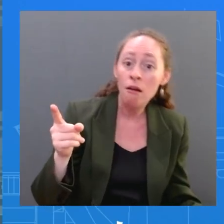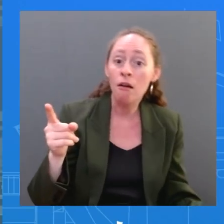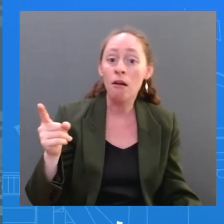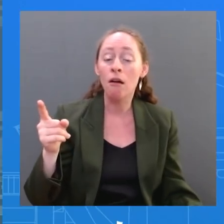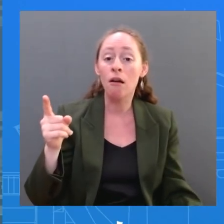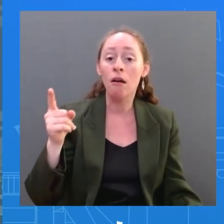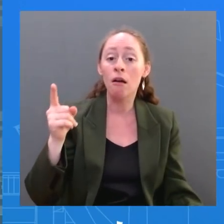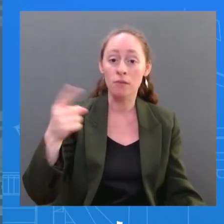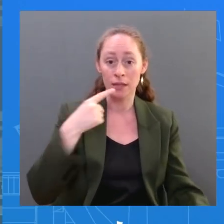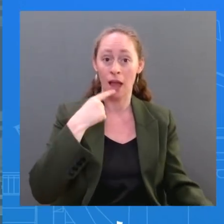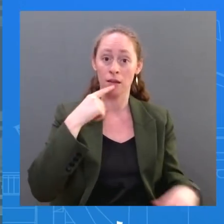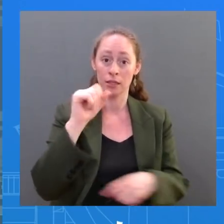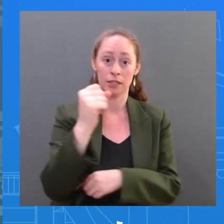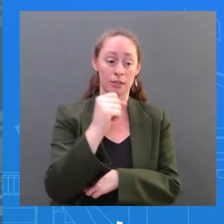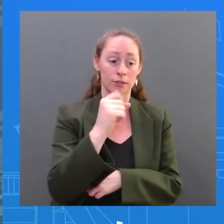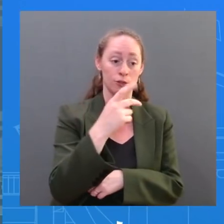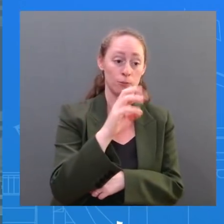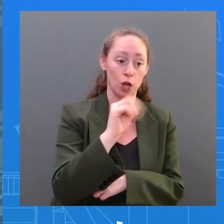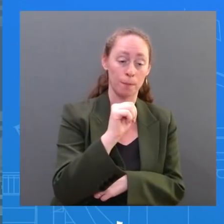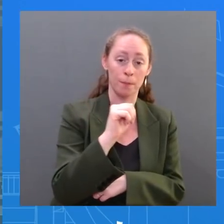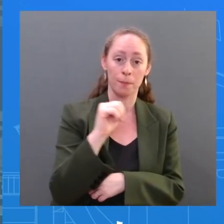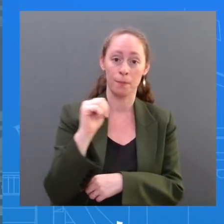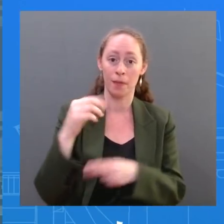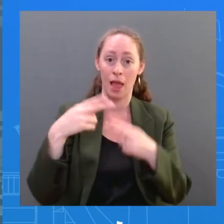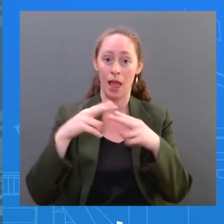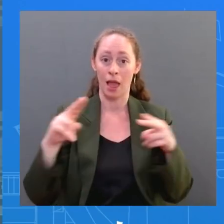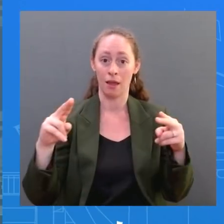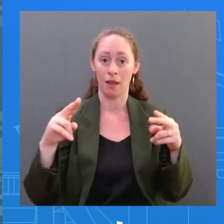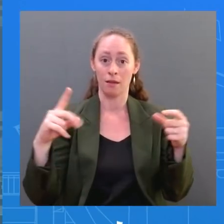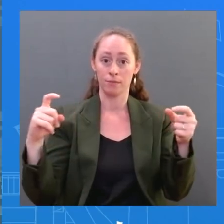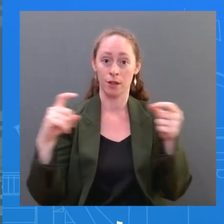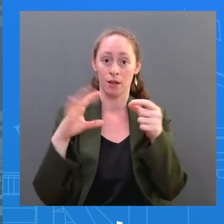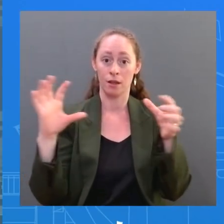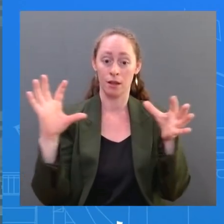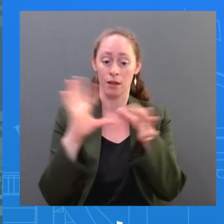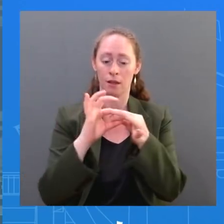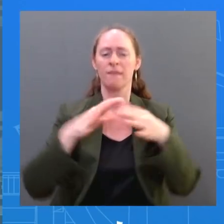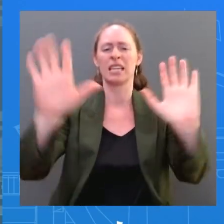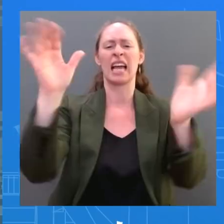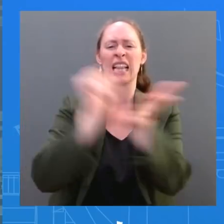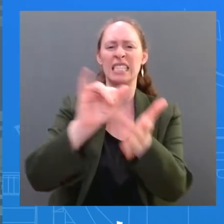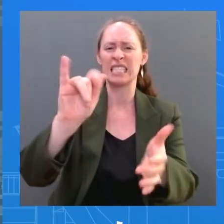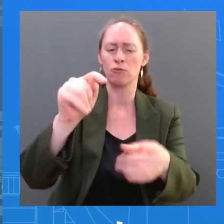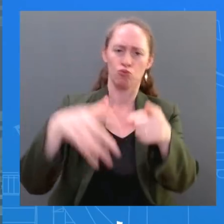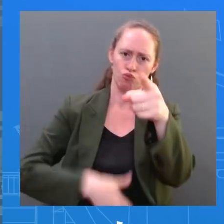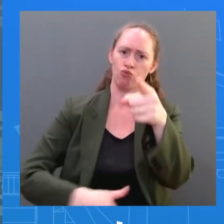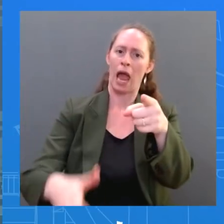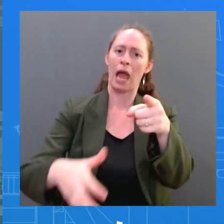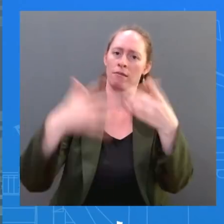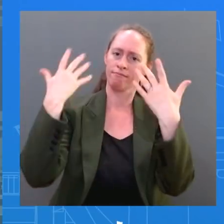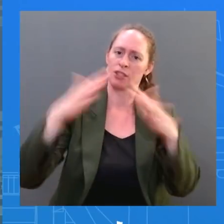and that puts a drug like emergency contraception at risk. And we need to clarify for people what is and isn't available to them.